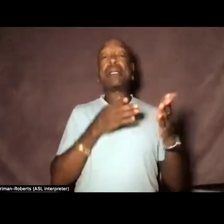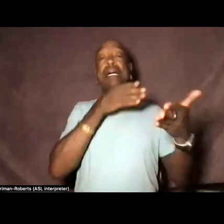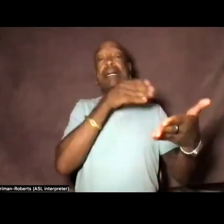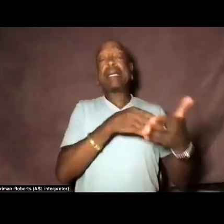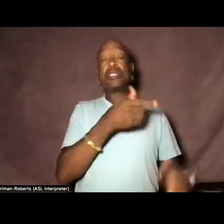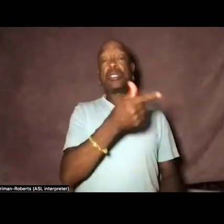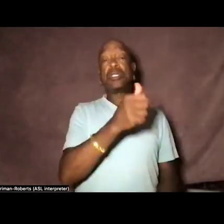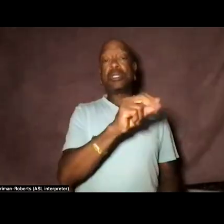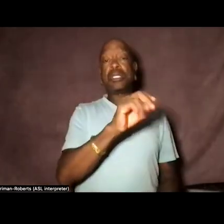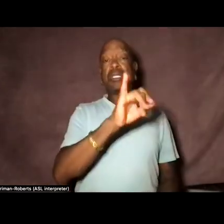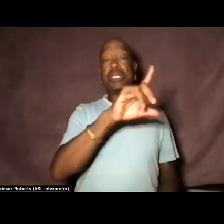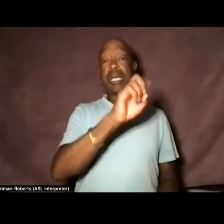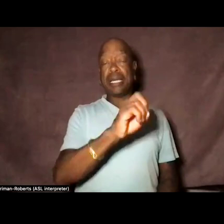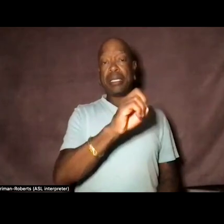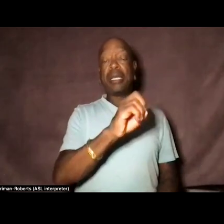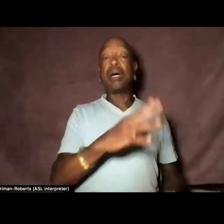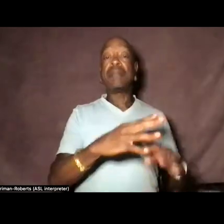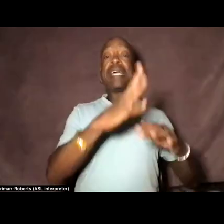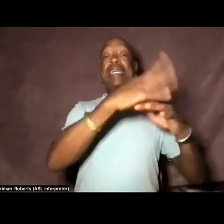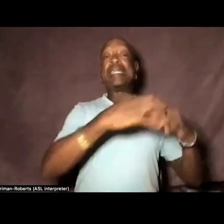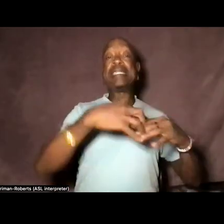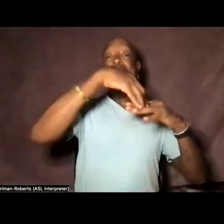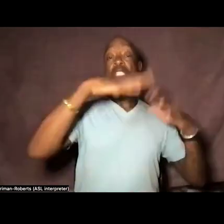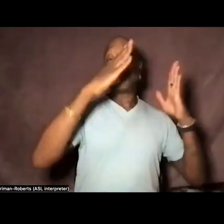against genocide of indigenous people anywhere or if we are standing against against the genocide of